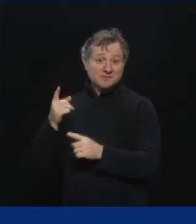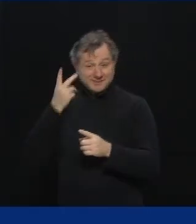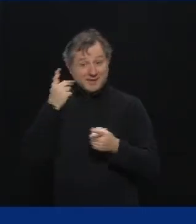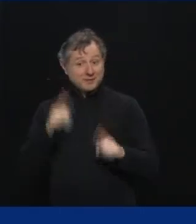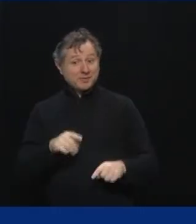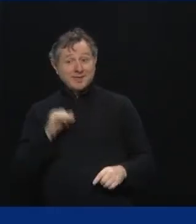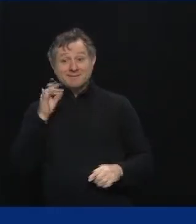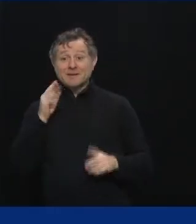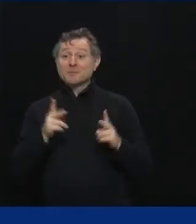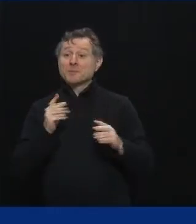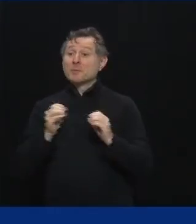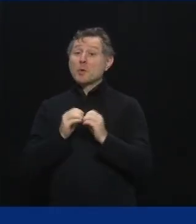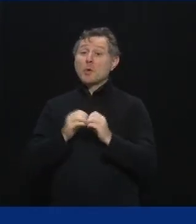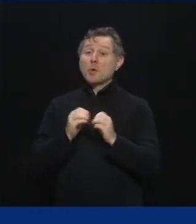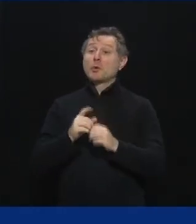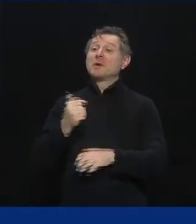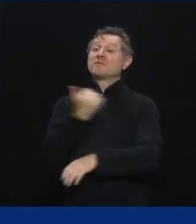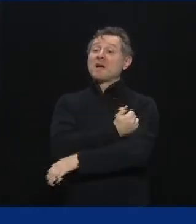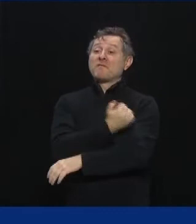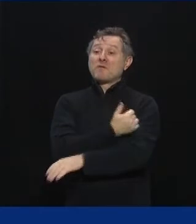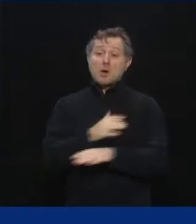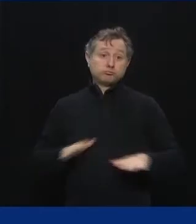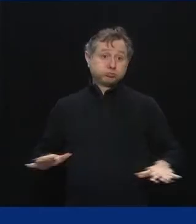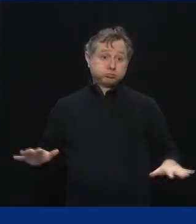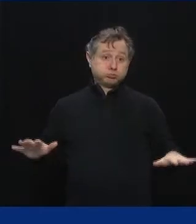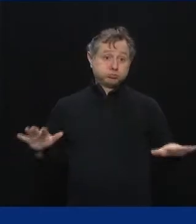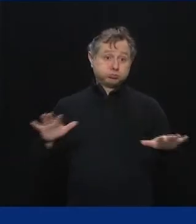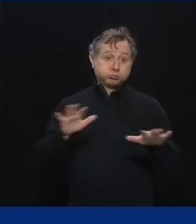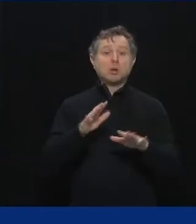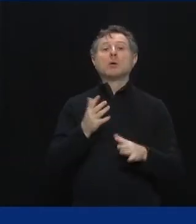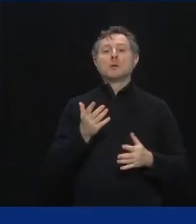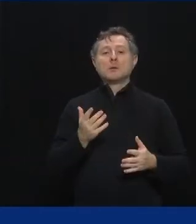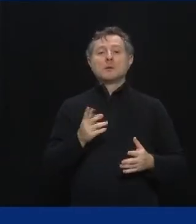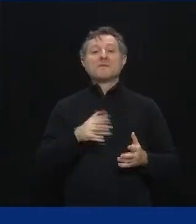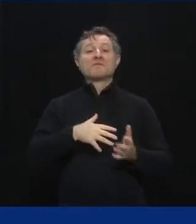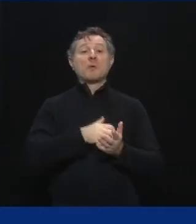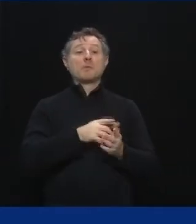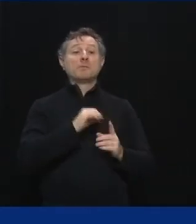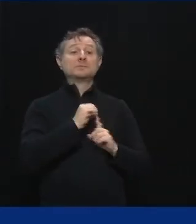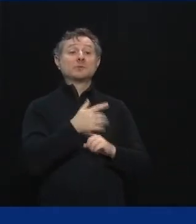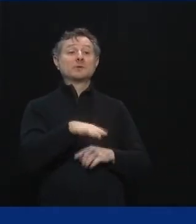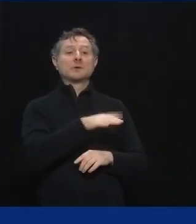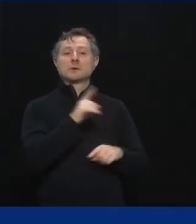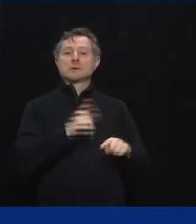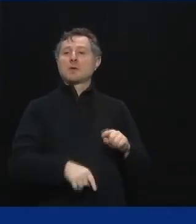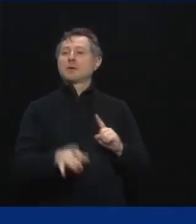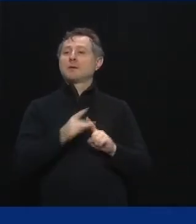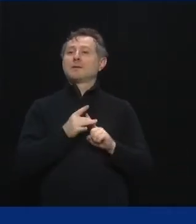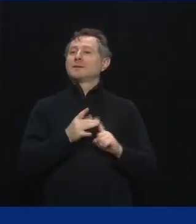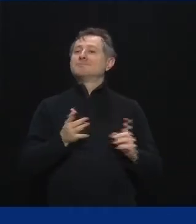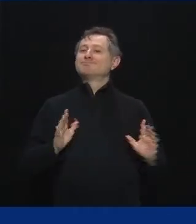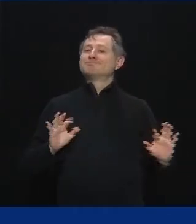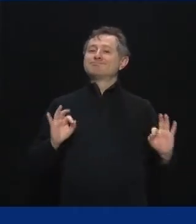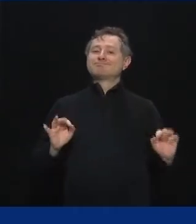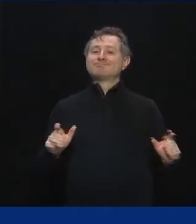HE CERTAINLY HAD TO GET THAT WHAT HAPPENED. SO IF WE HAD MORE PEOPLE